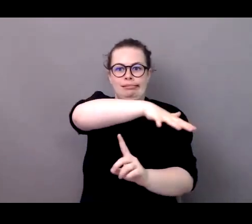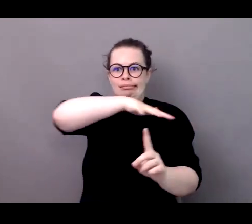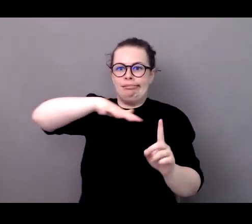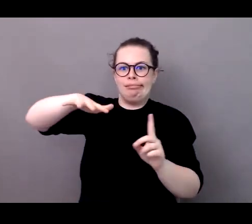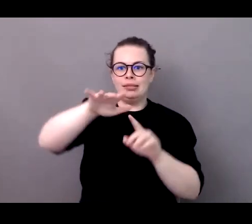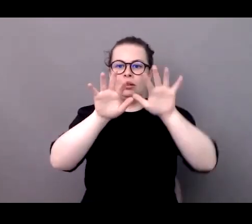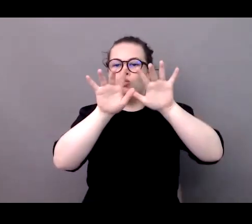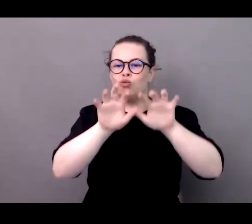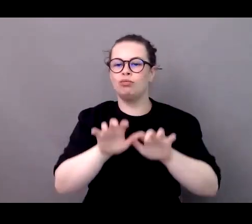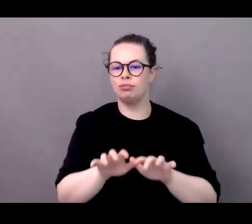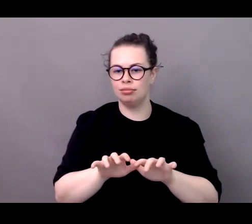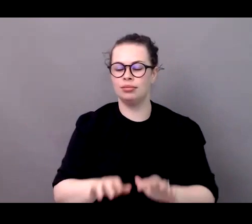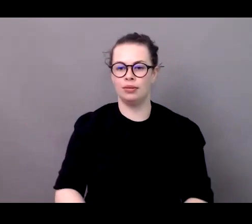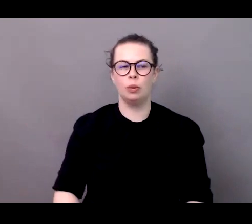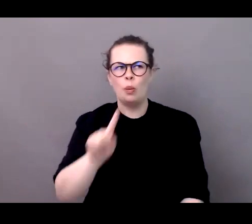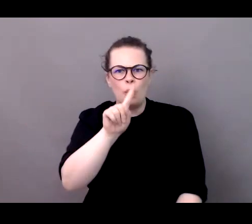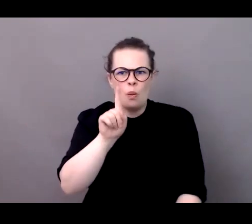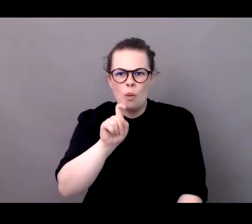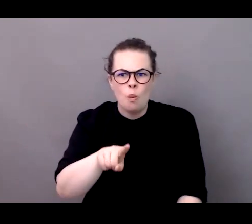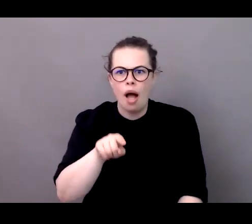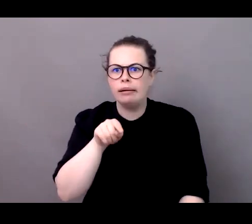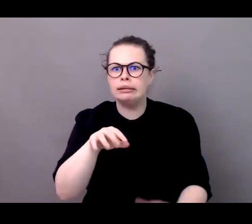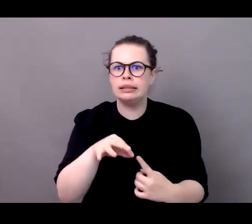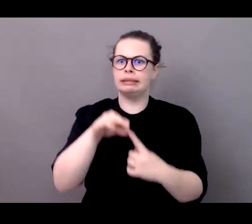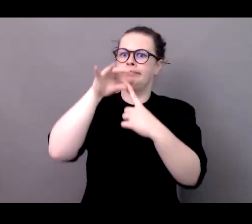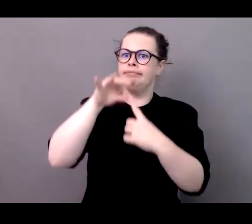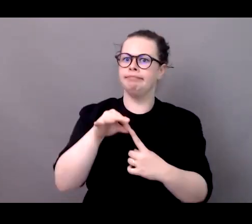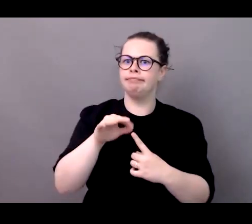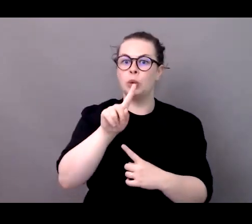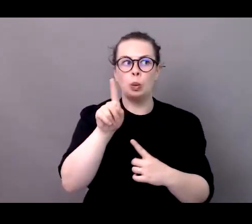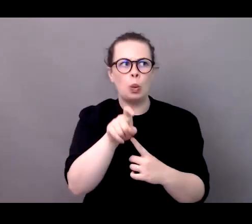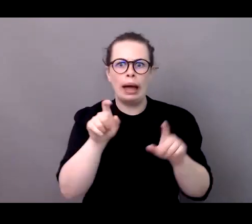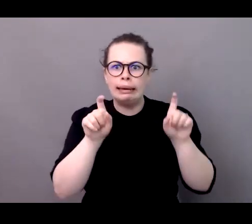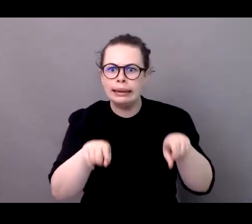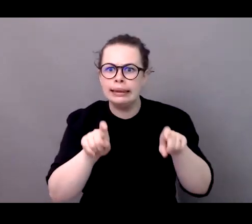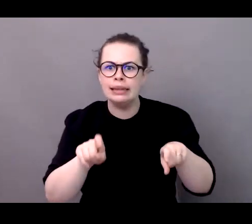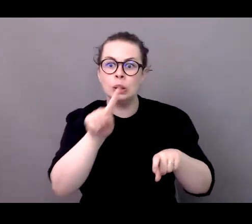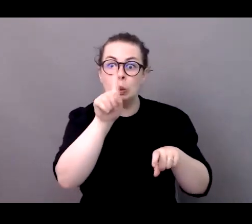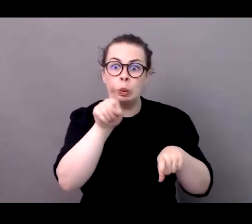why is this a big issue for states? Why is this guidance necessary? How does this guidance